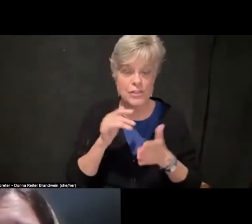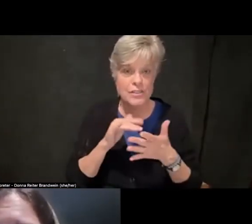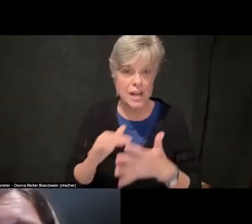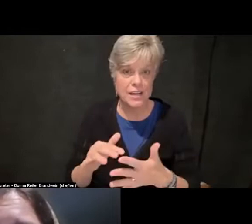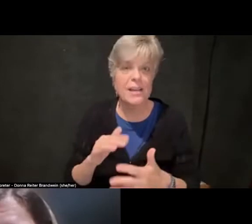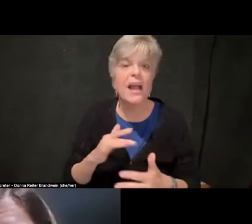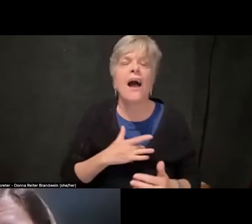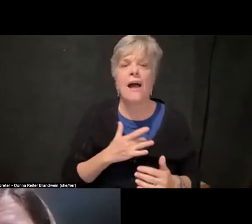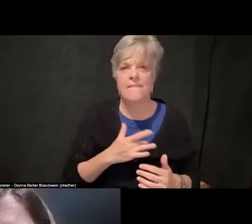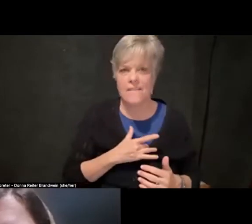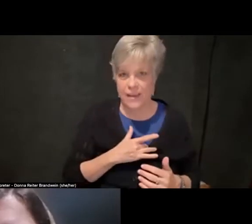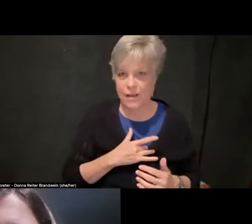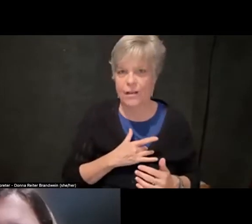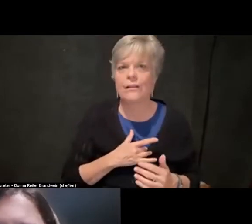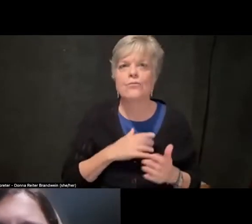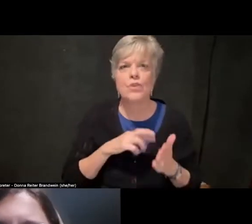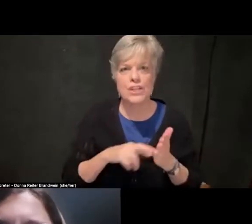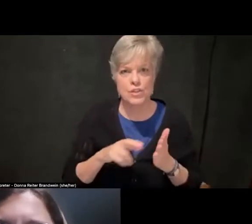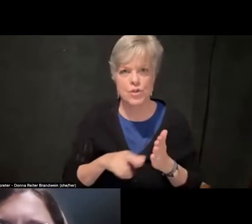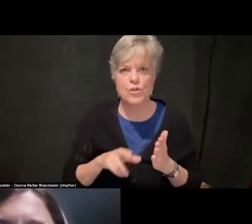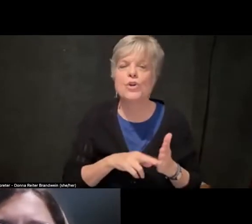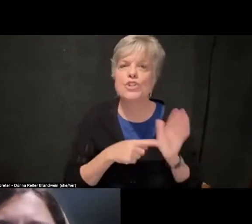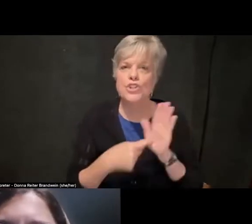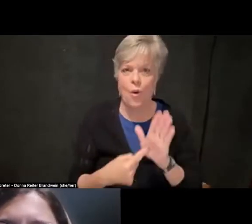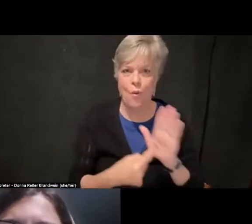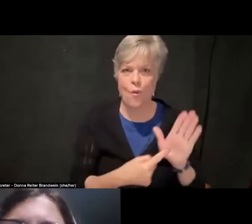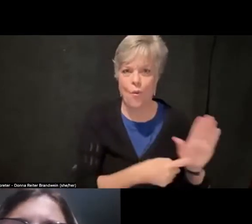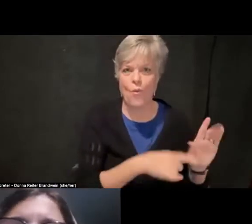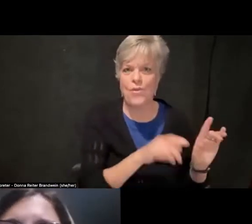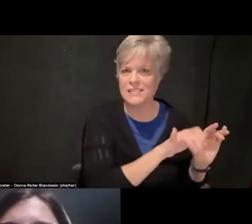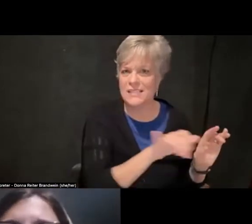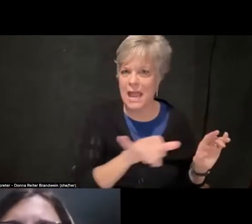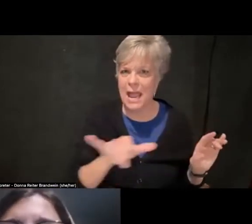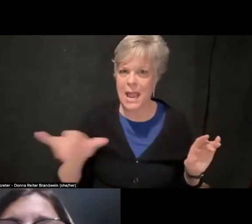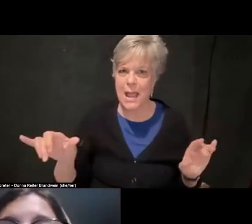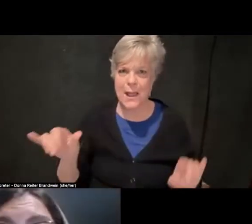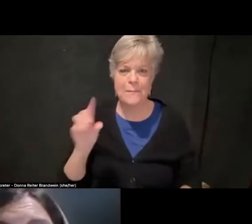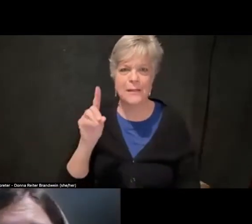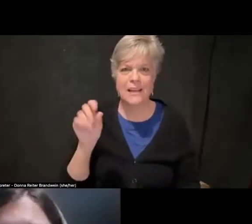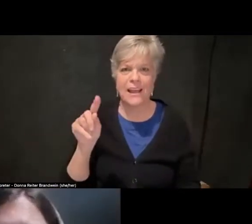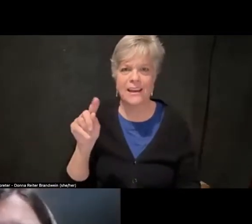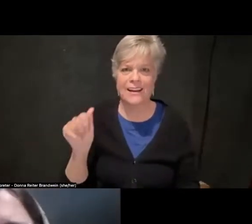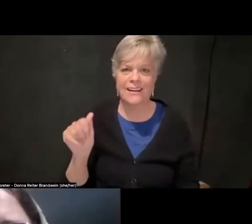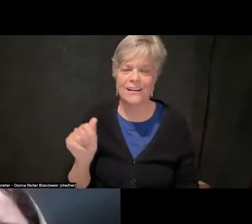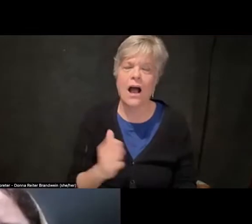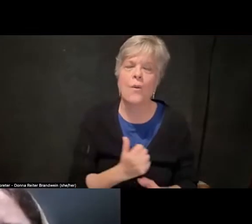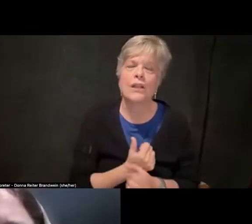And I would love to see this be redone now that this specific cultural center